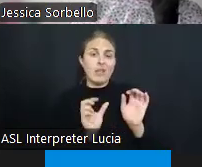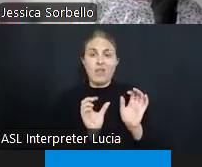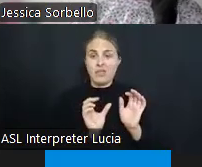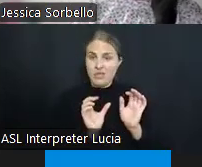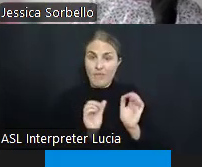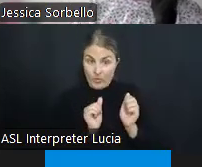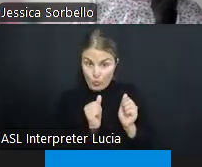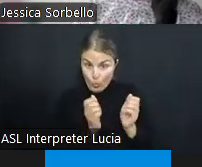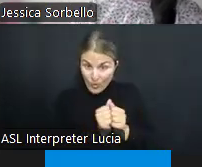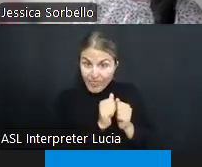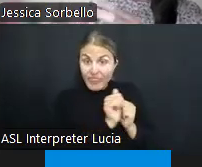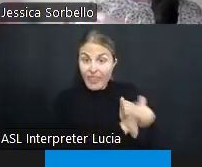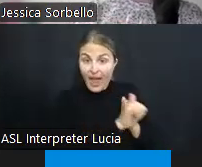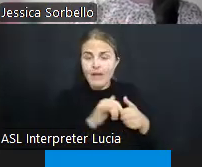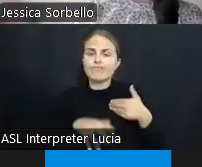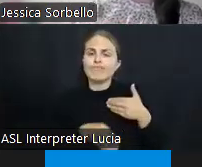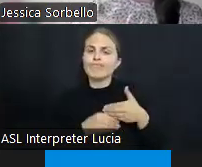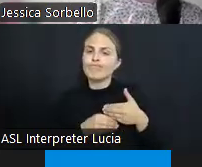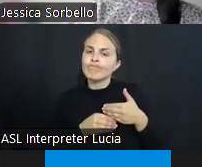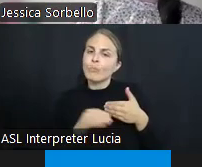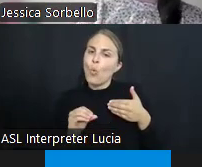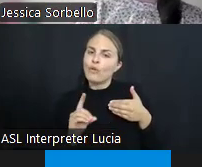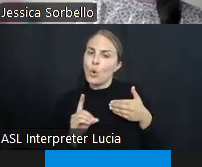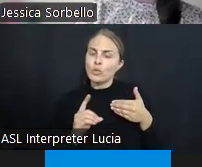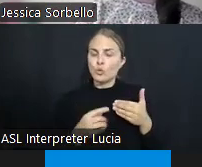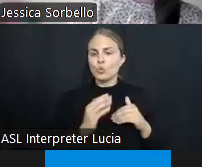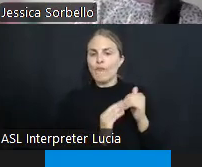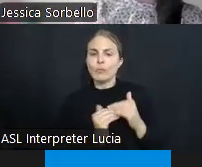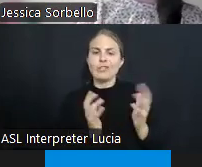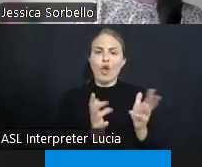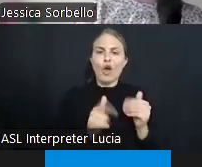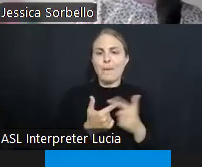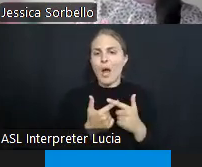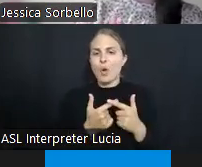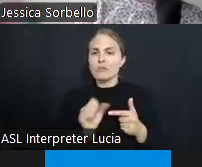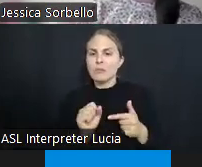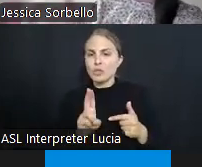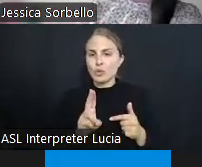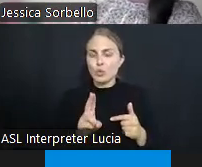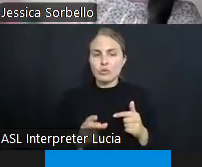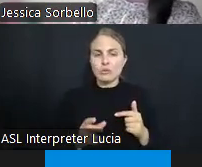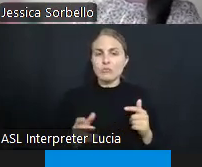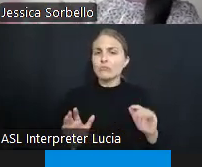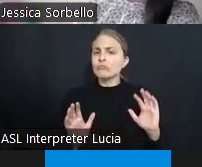way to expect anyone to be able to treat it or work